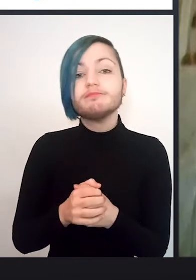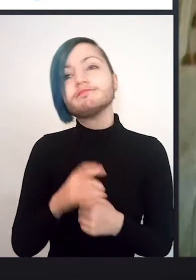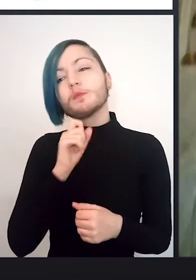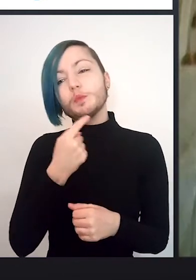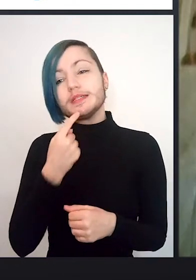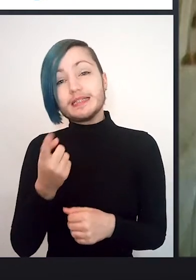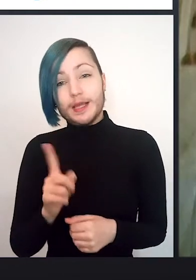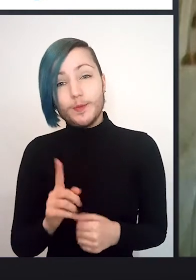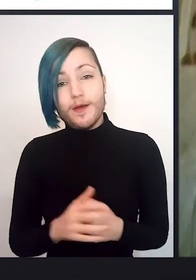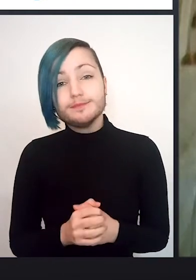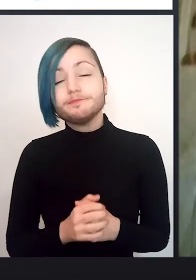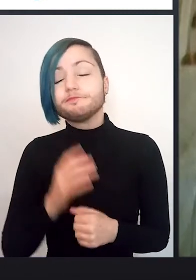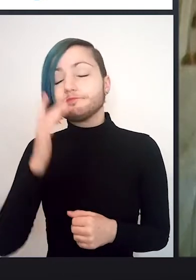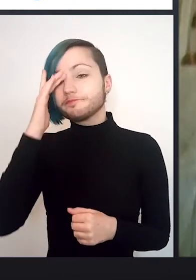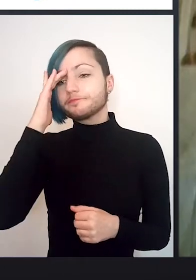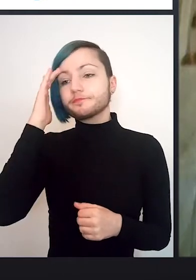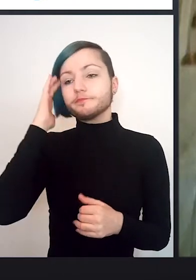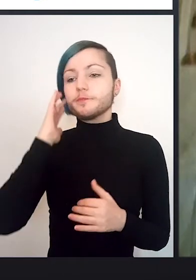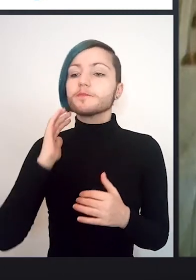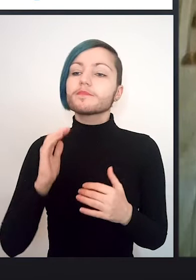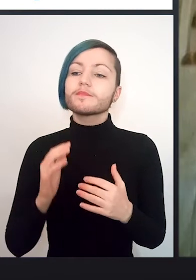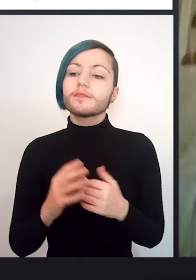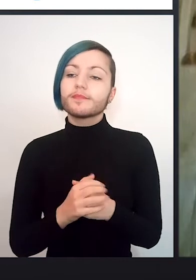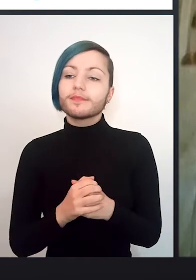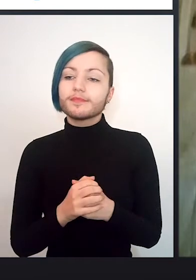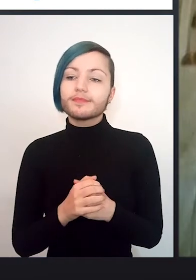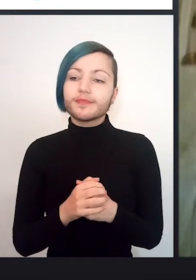I'd probably tell myself this. Um, yeah I'd say: